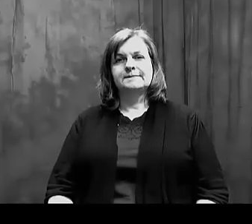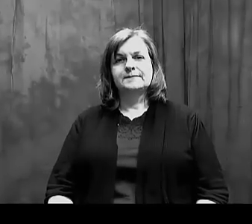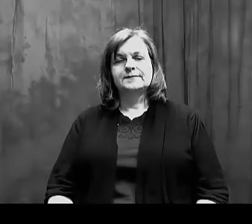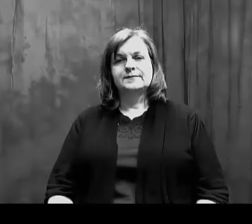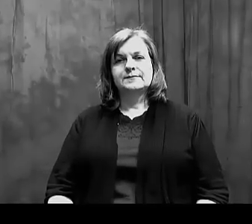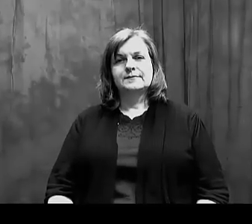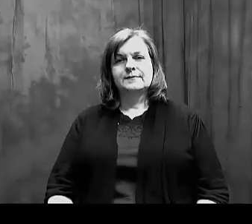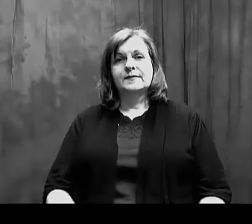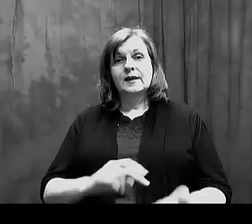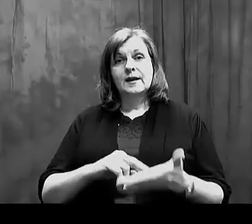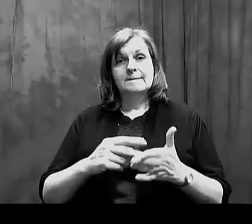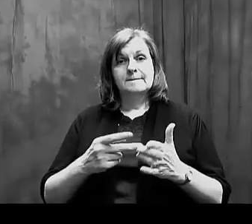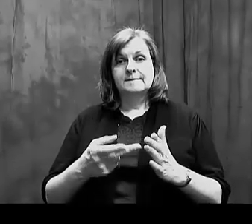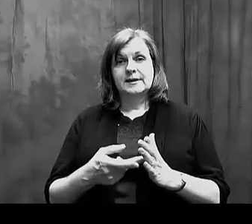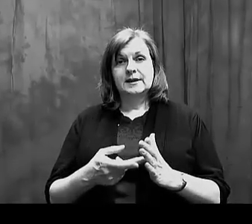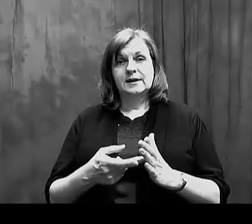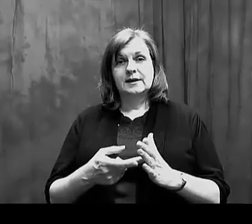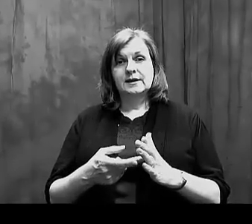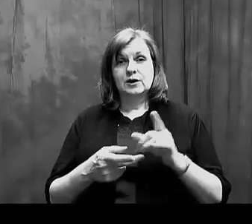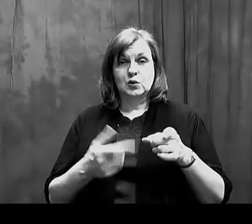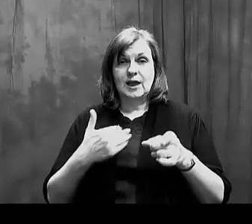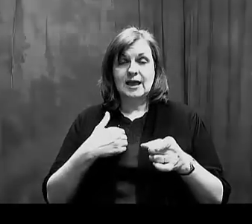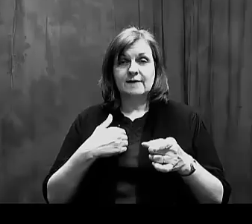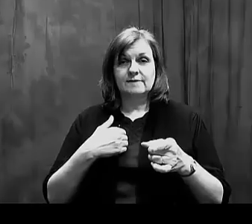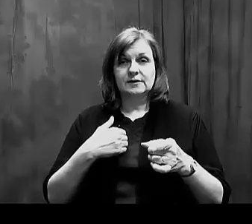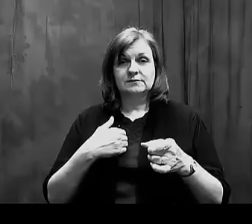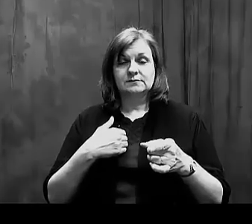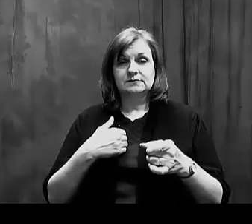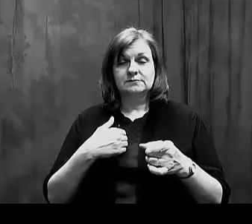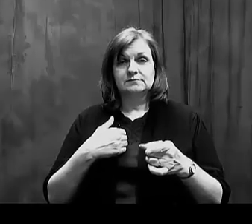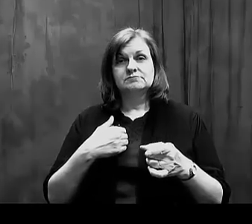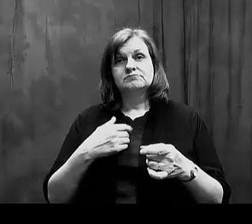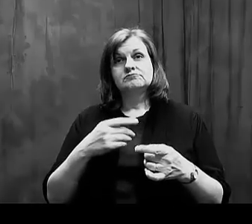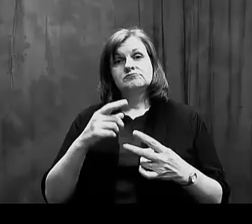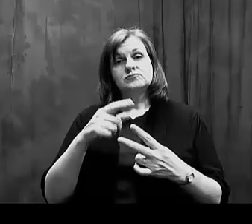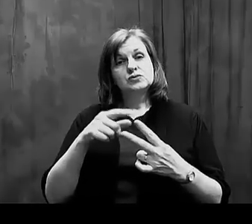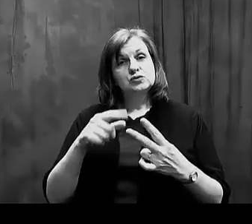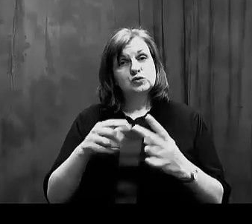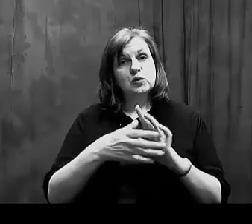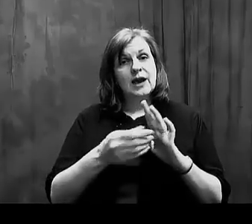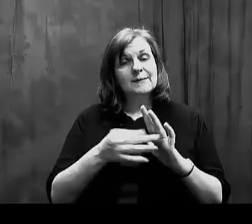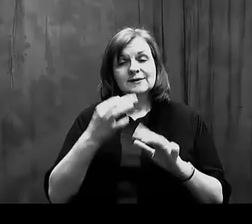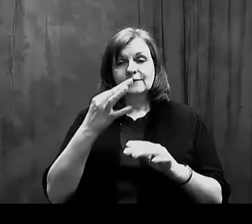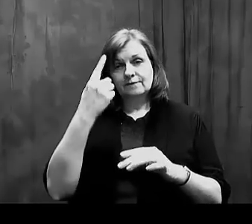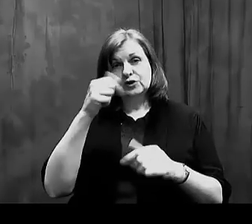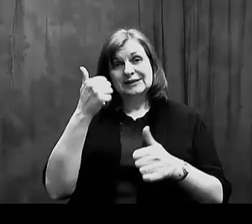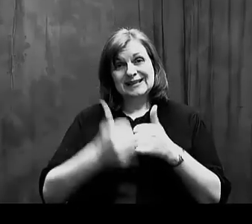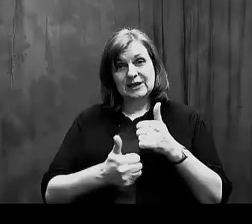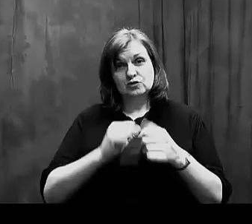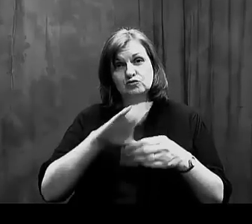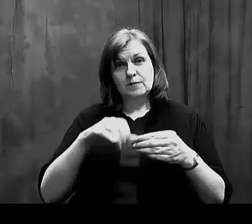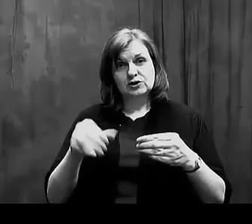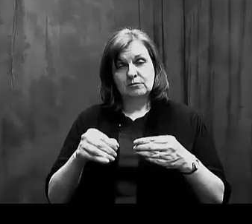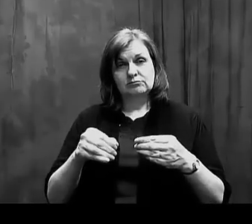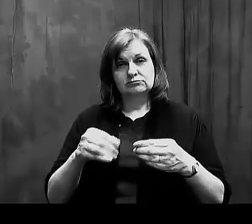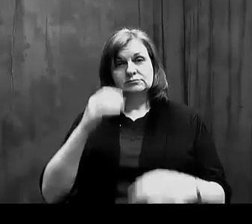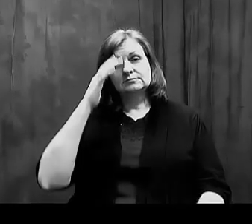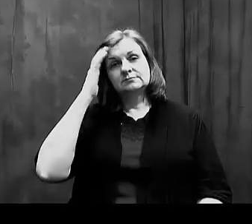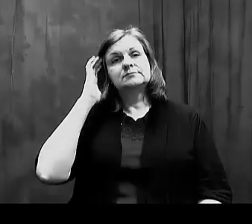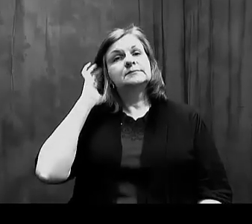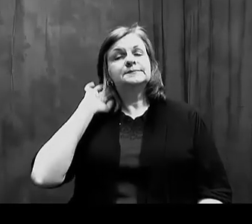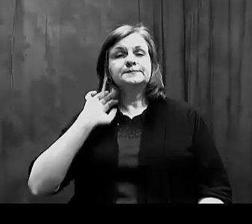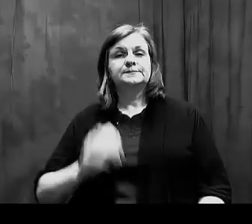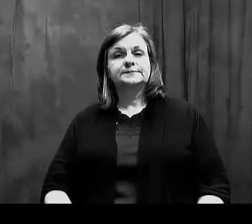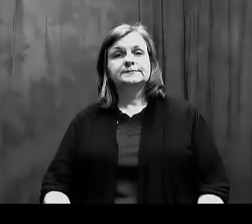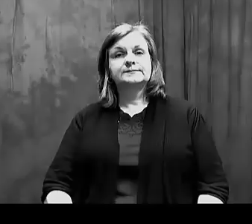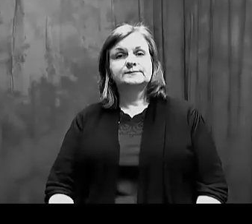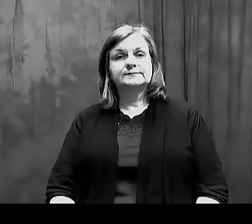choosing two gametes that will form a diploid zygote - 2n - remember